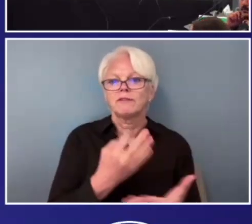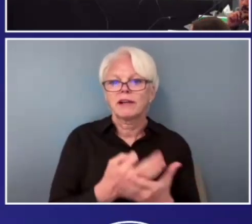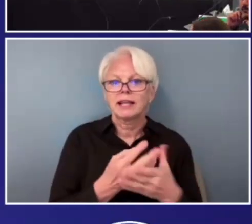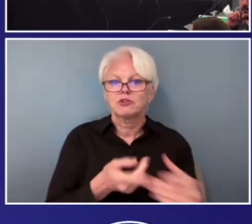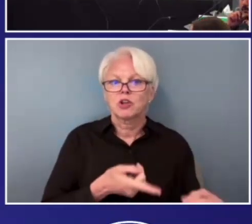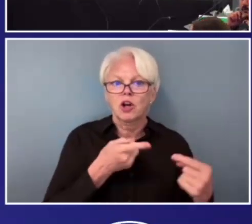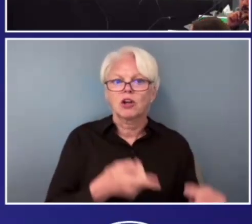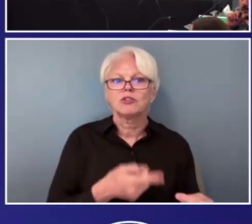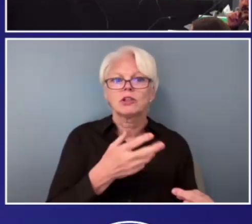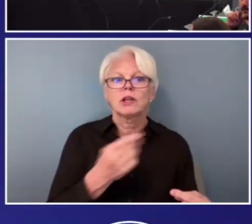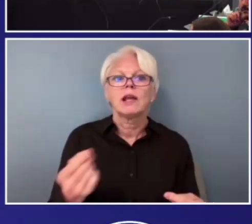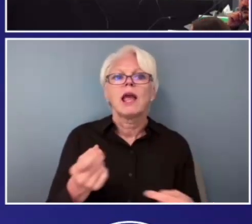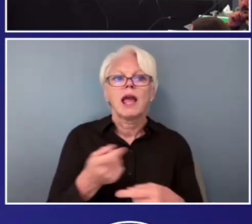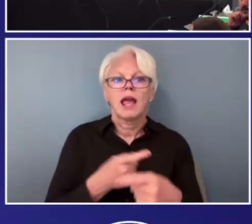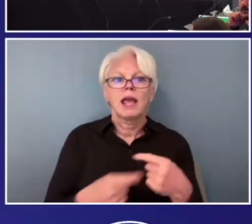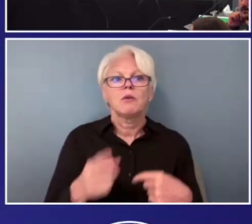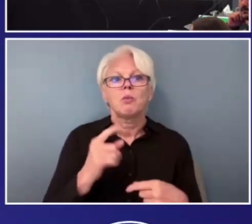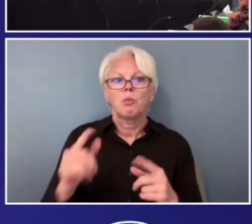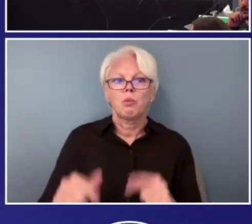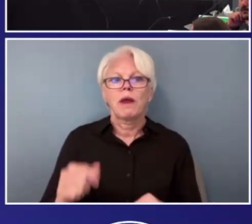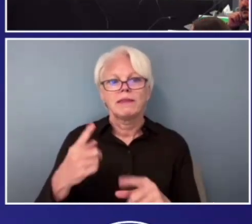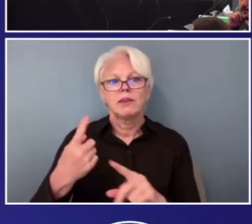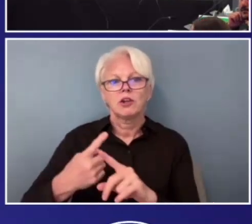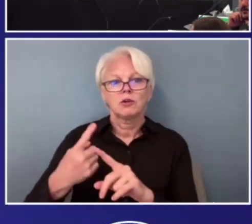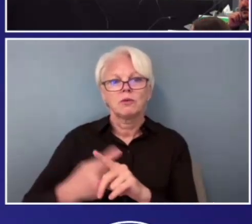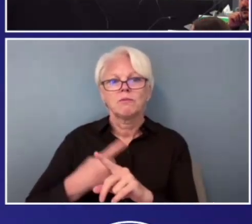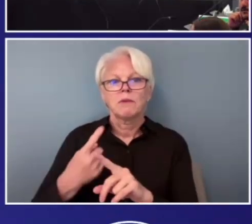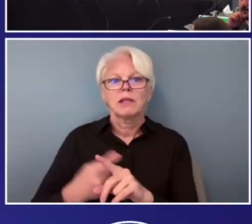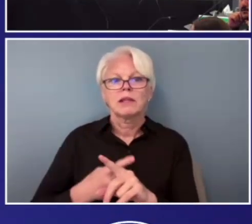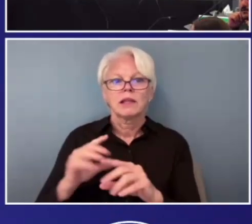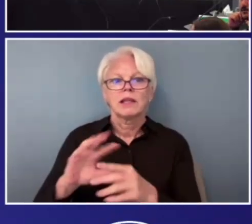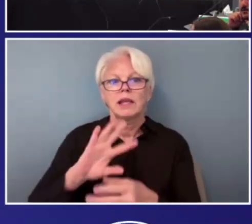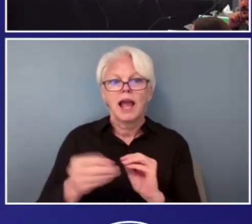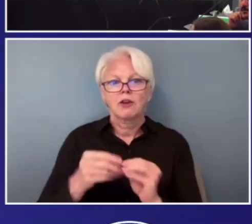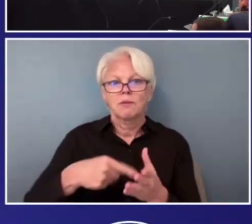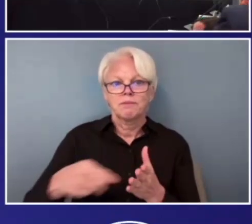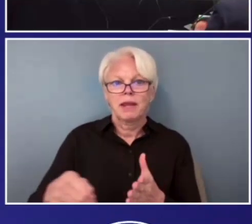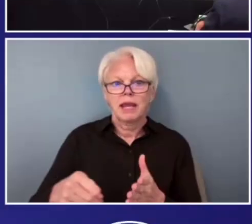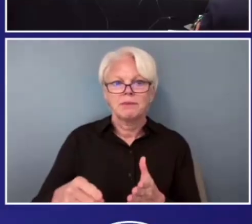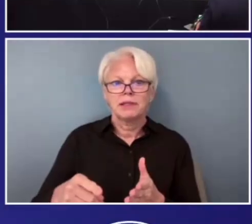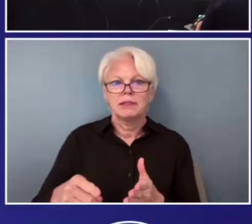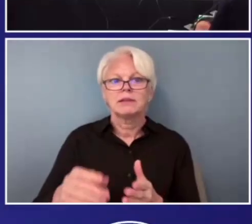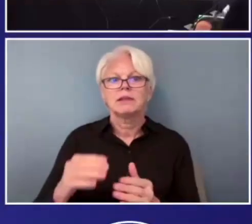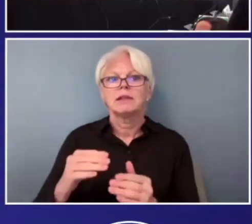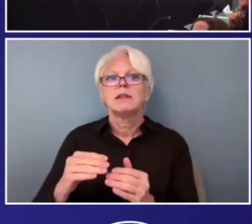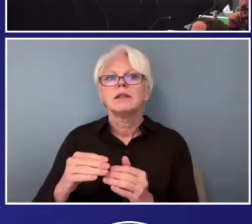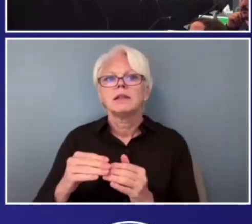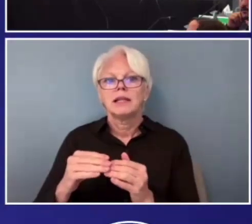payment recalculated to not exceed the applicable amount. Put in a comma where we were supposed to,